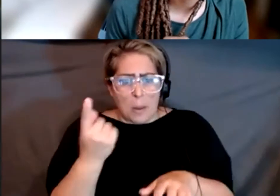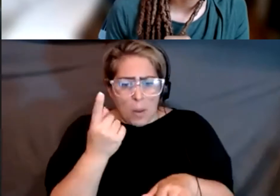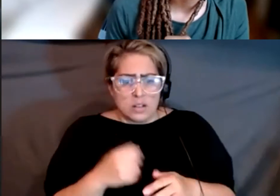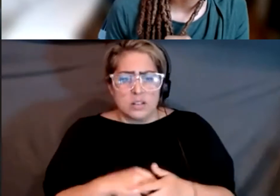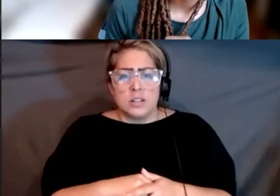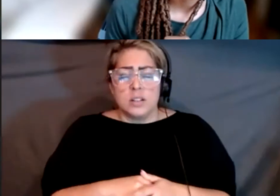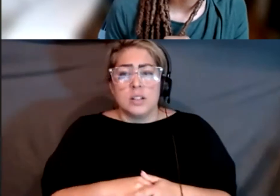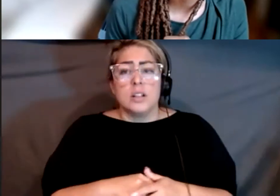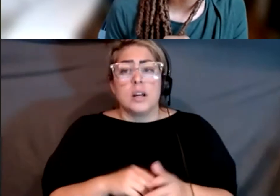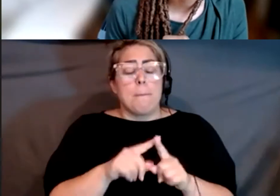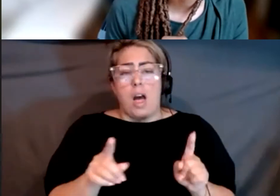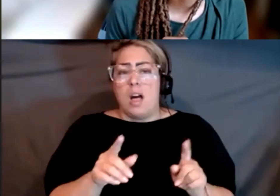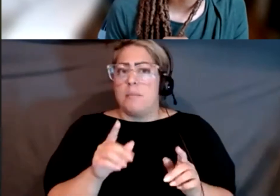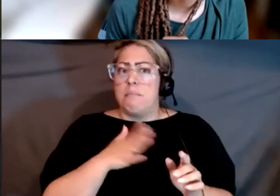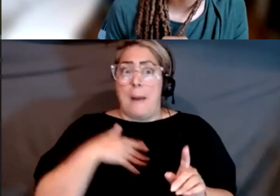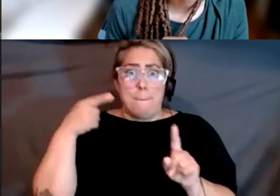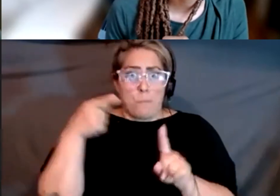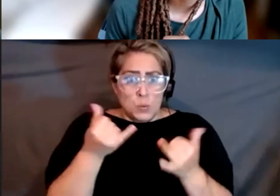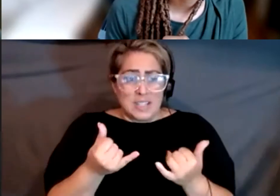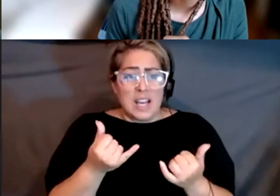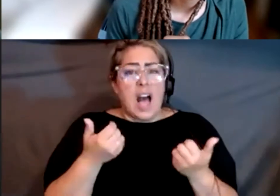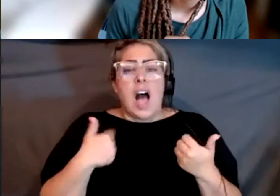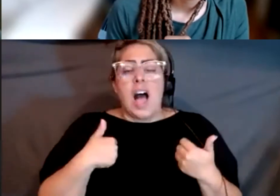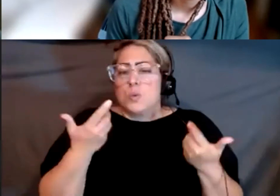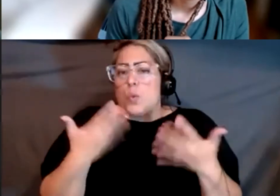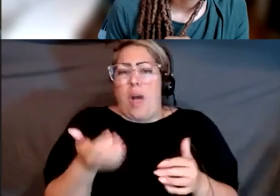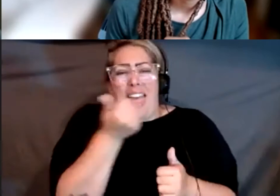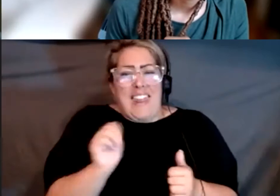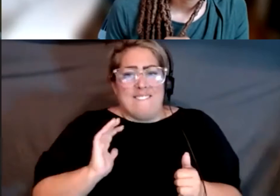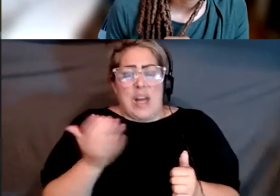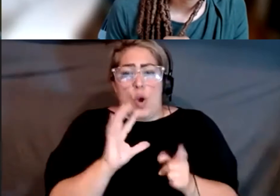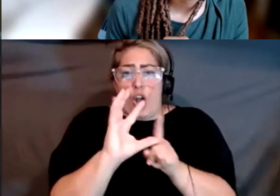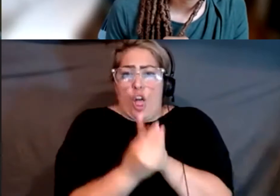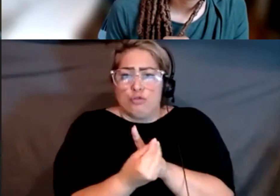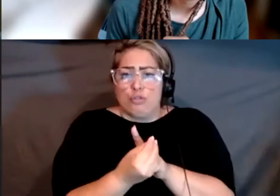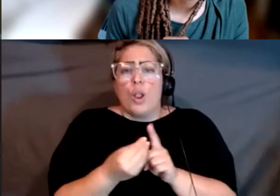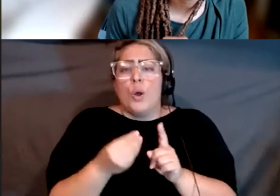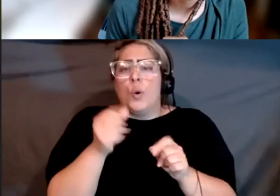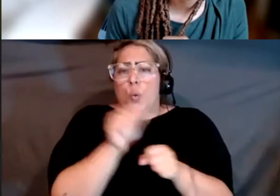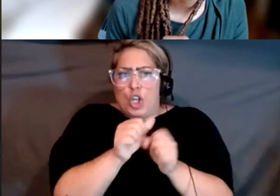To suffer. Because of this.